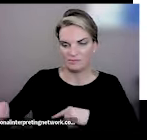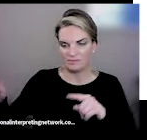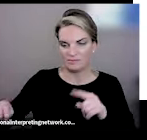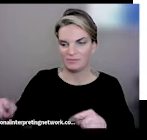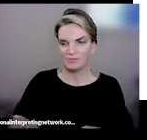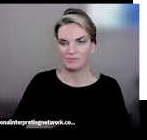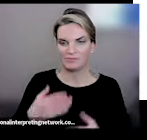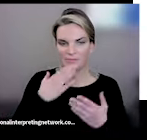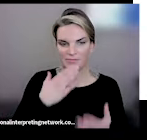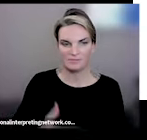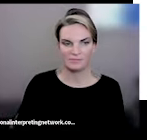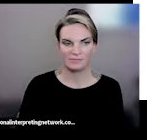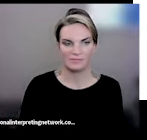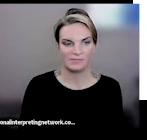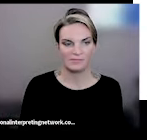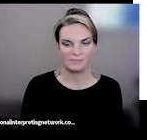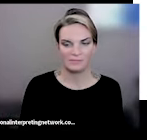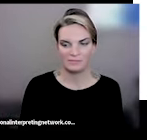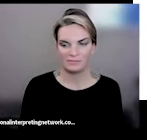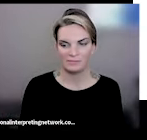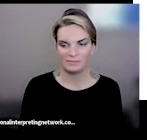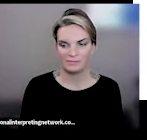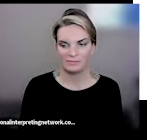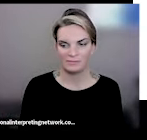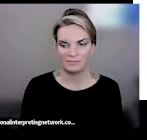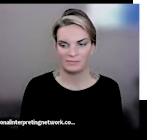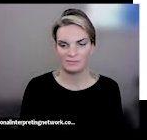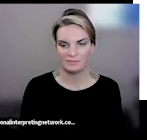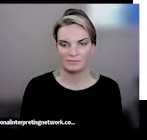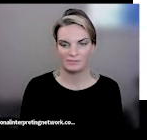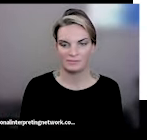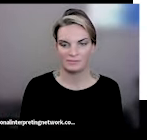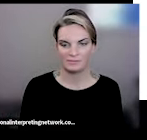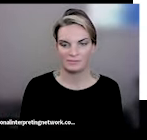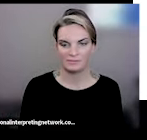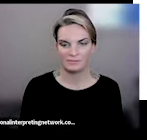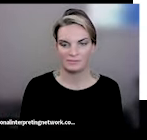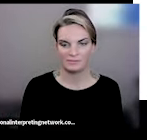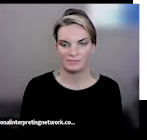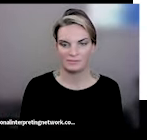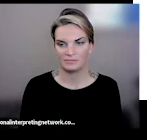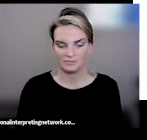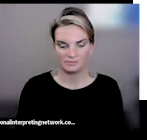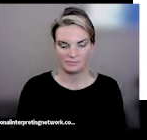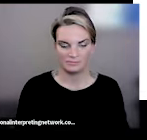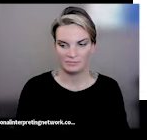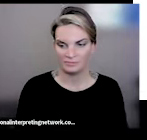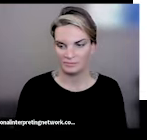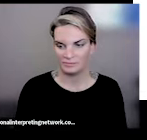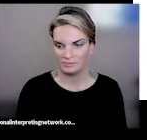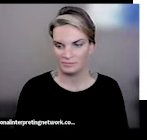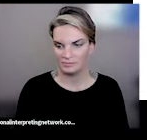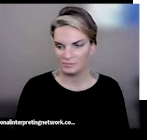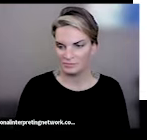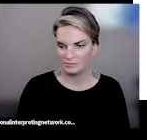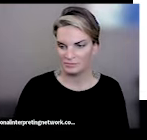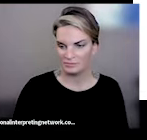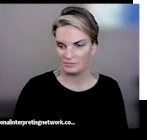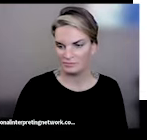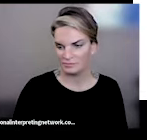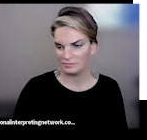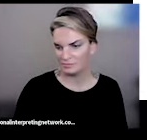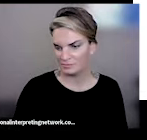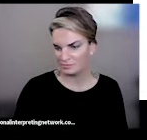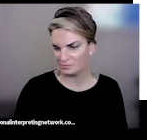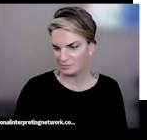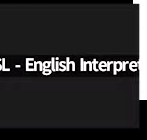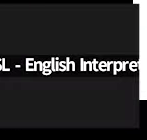you. DEVON: Thank you, Julia. I appreciate your messaging. I agree fed is best,